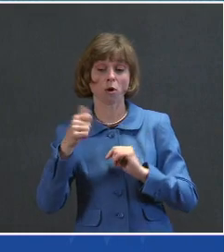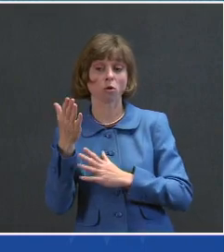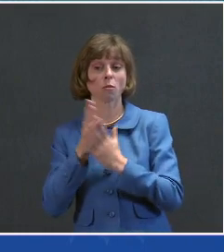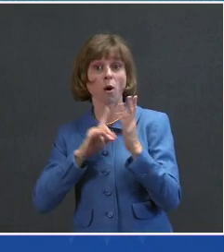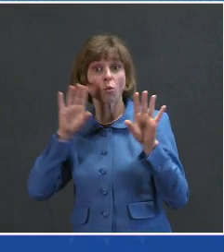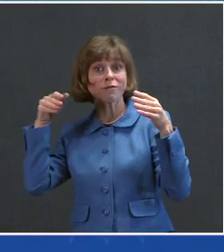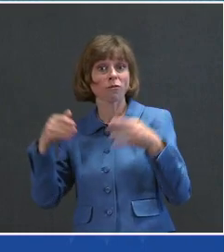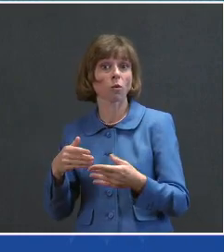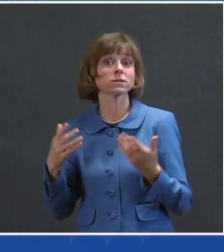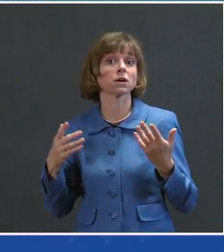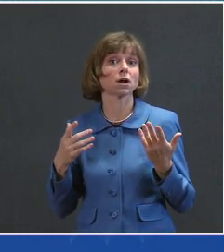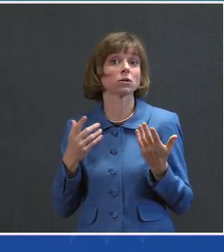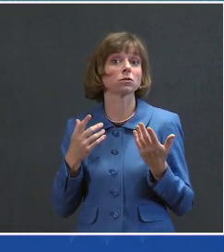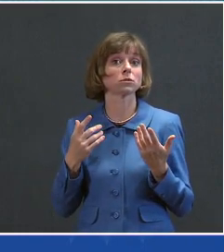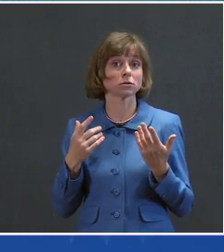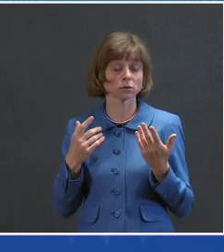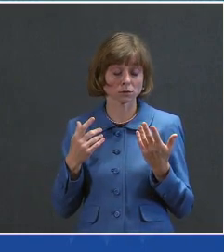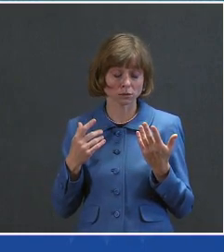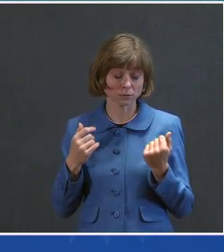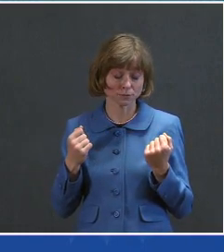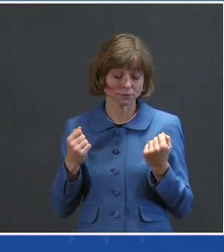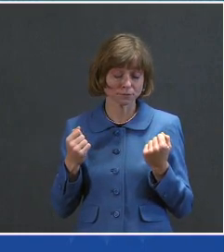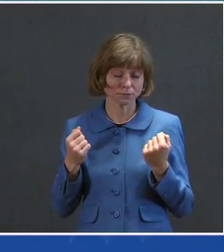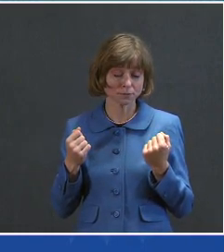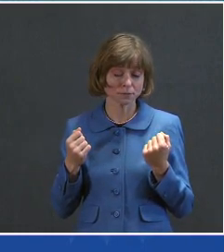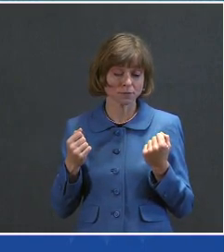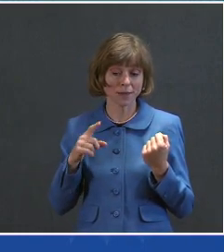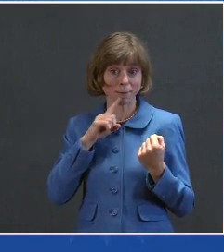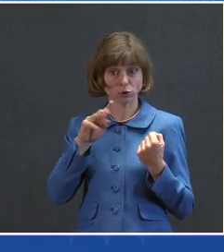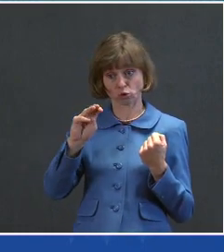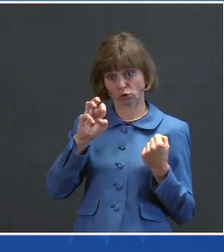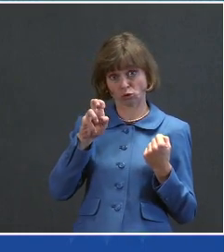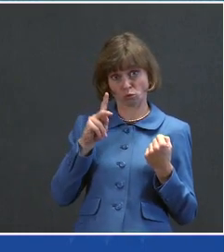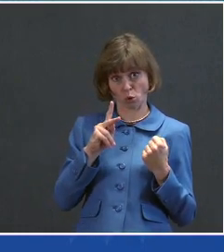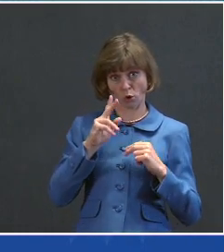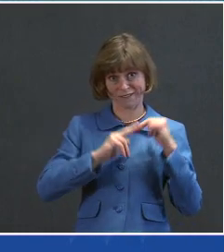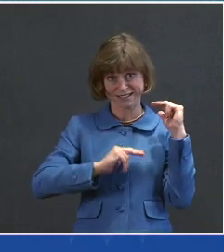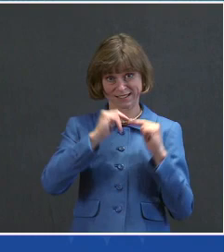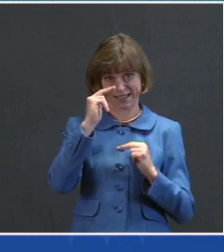that the Merck facilities are up to capacity